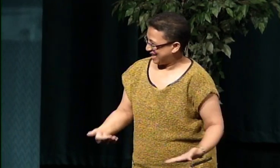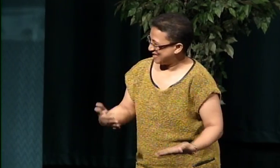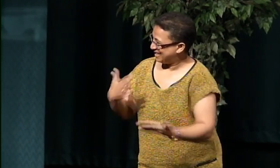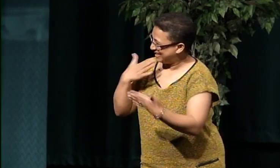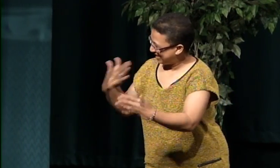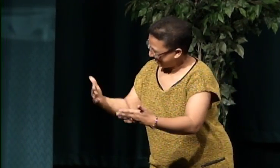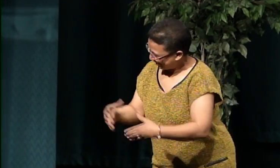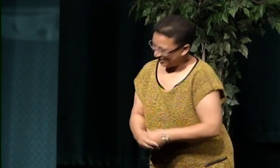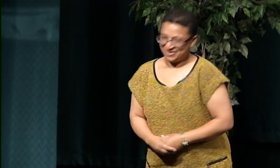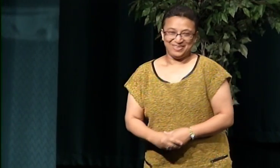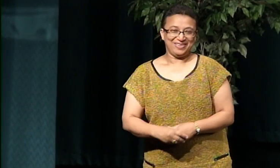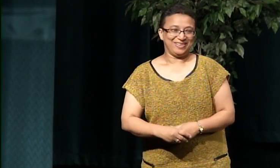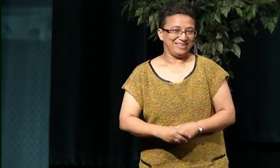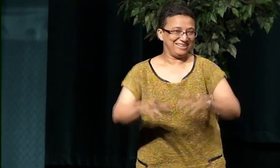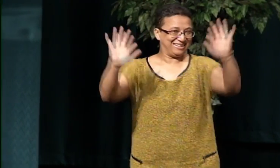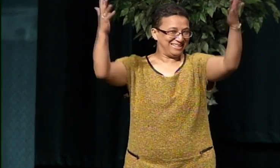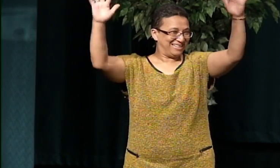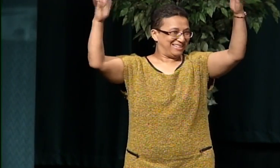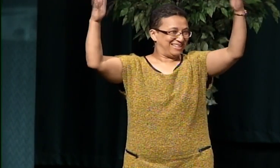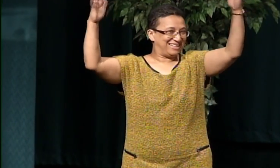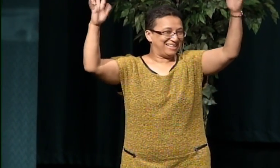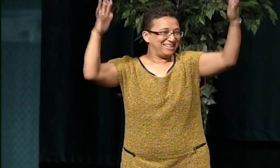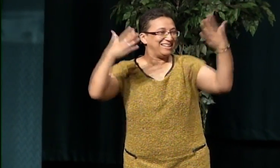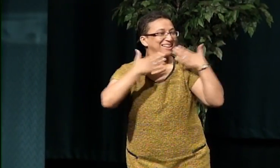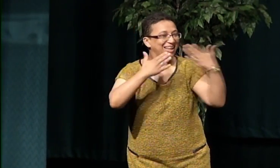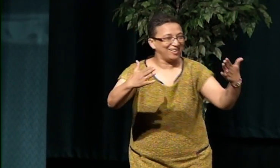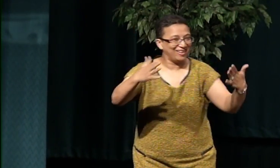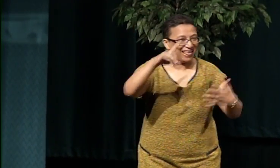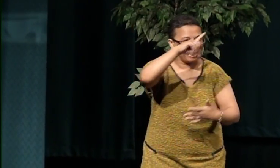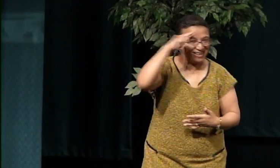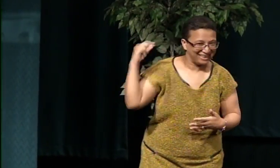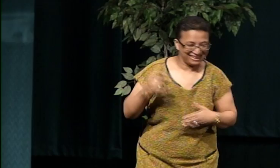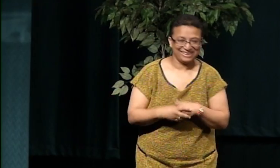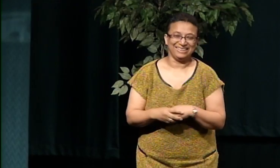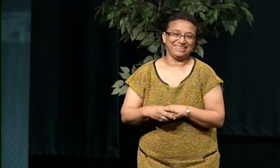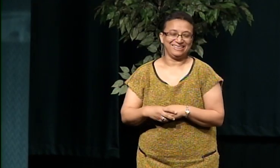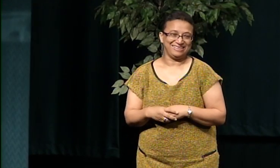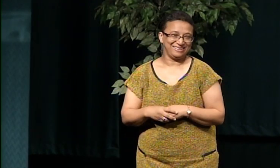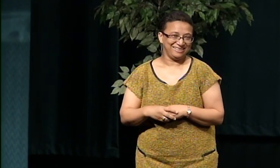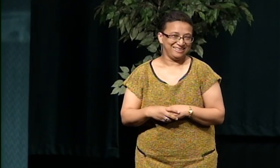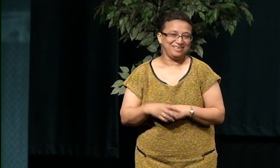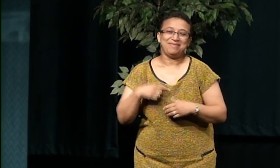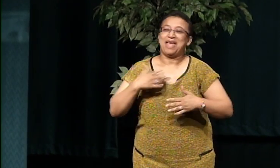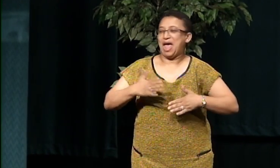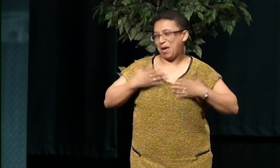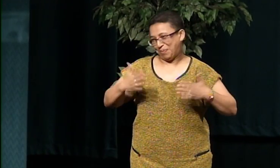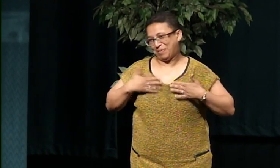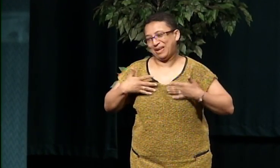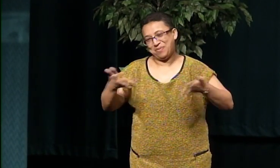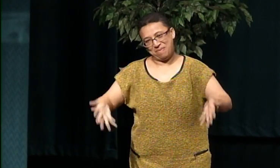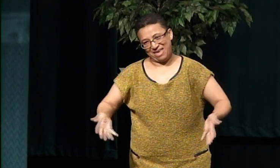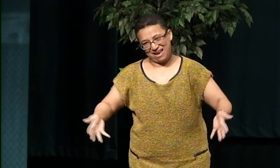Thank you for that introduction. Thank you so much. Hello everybody! Thank you Gallaudet.